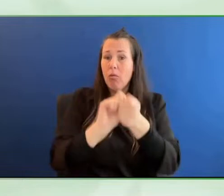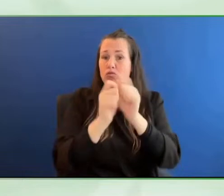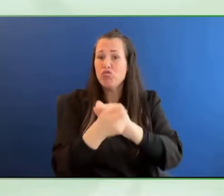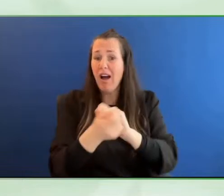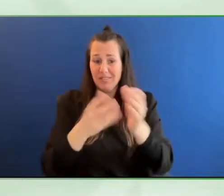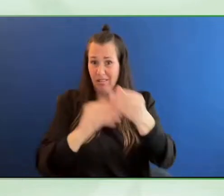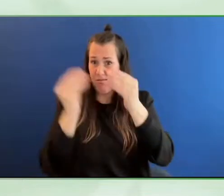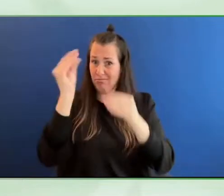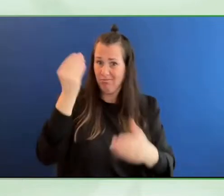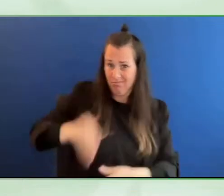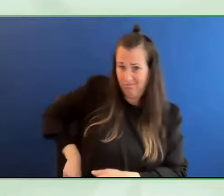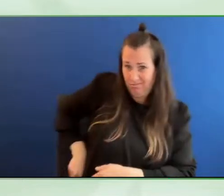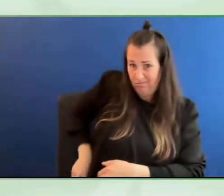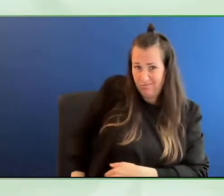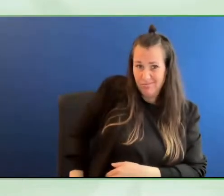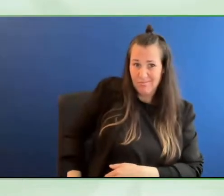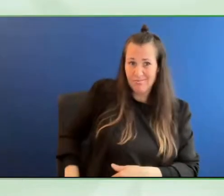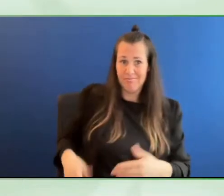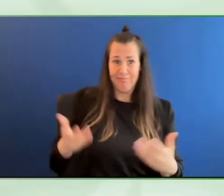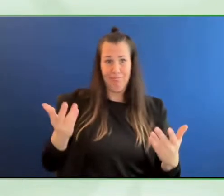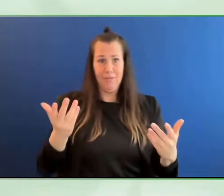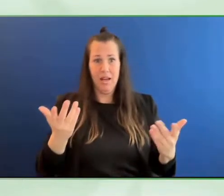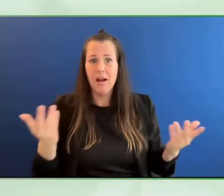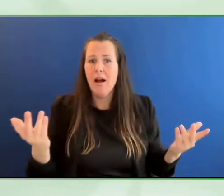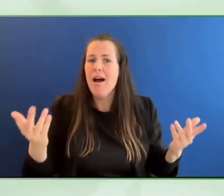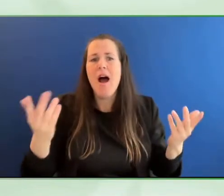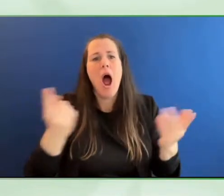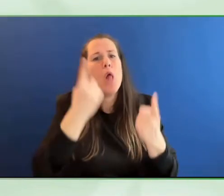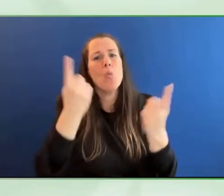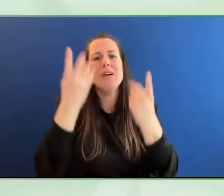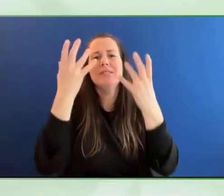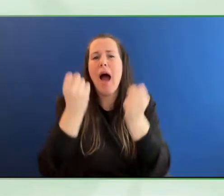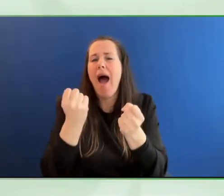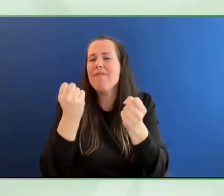I wonder whether it is a straight line into AI.